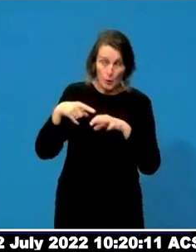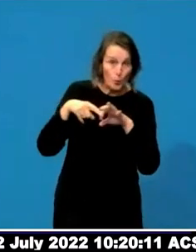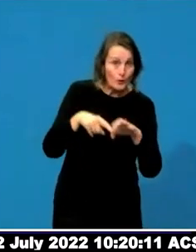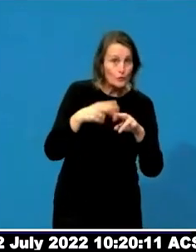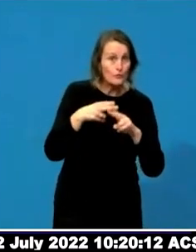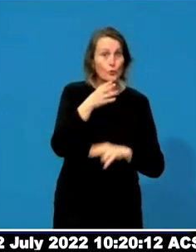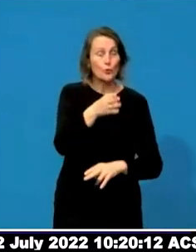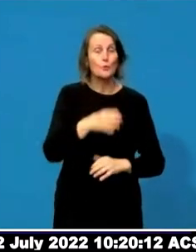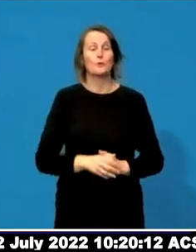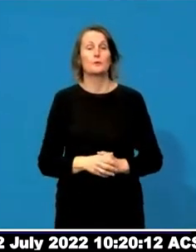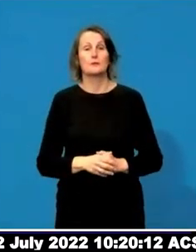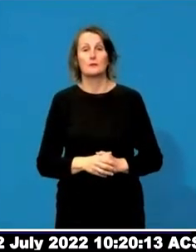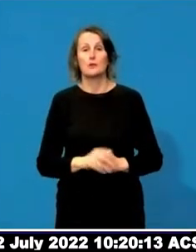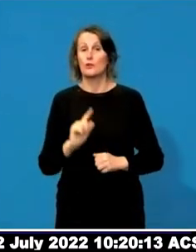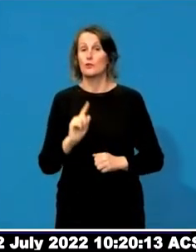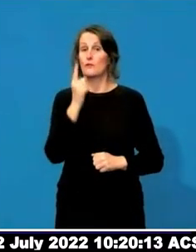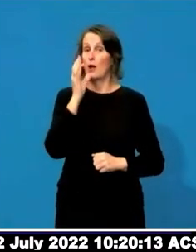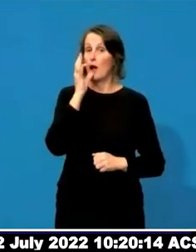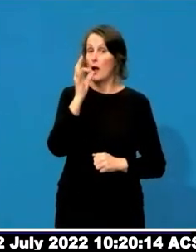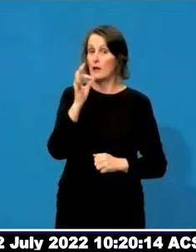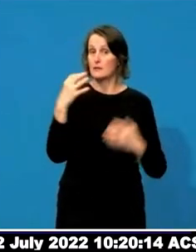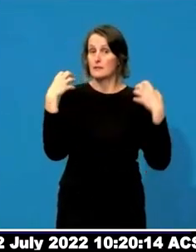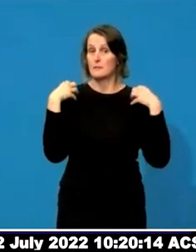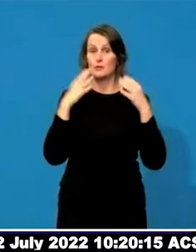First I shall ask Commissioner Mason.